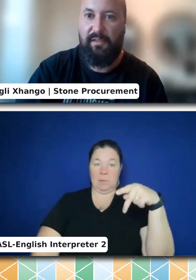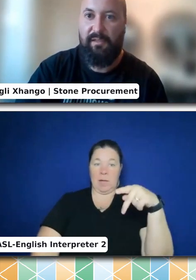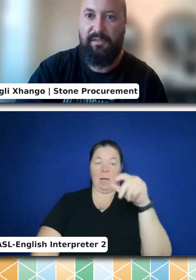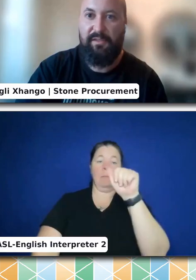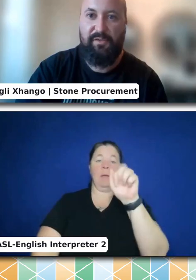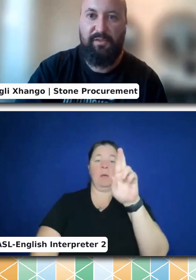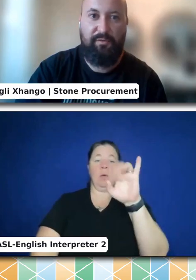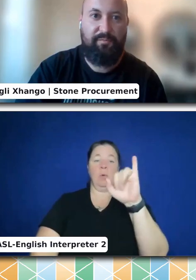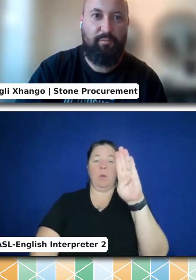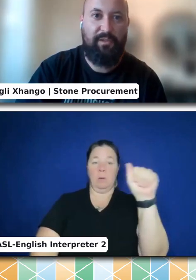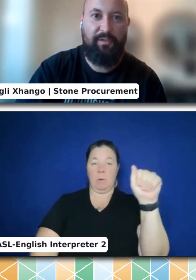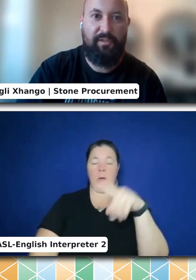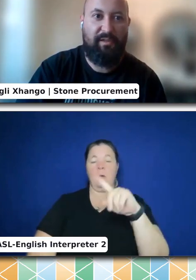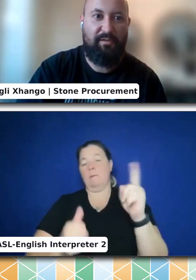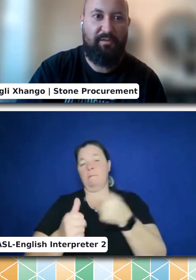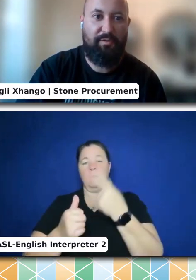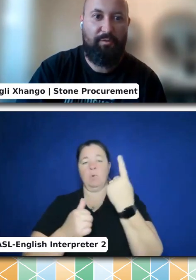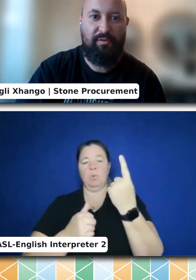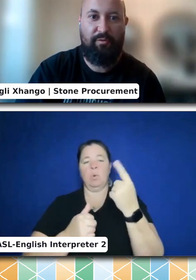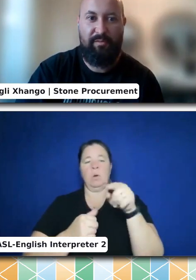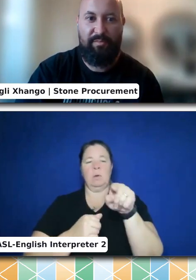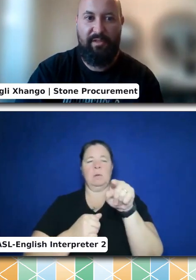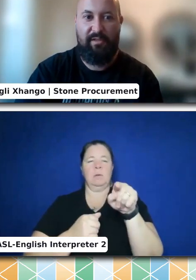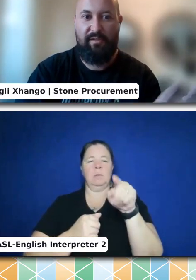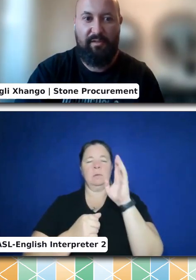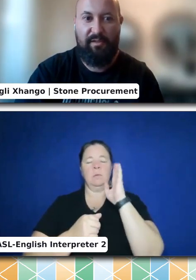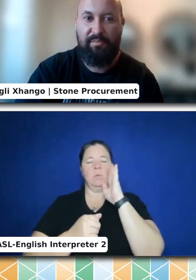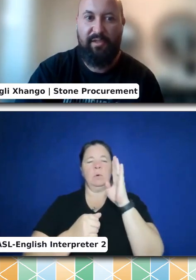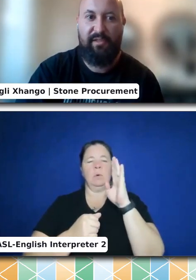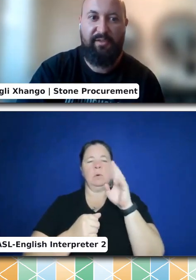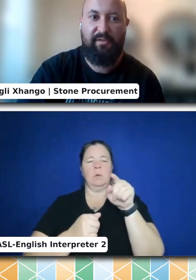Essentially, your first one that you're going to get to is going to be, uh, this website in here.